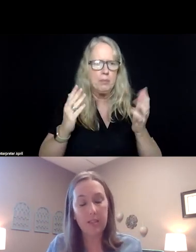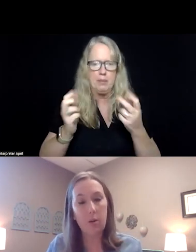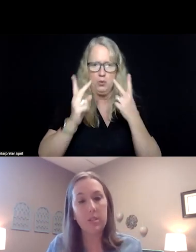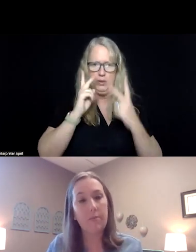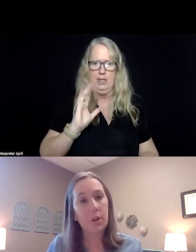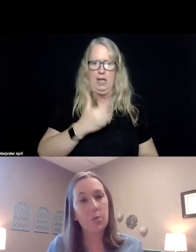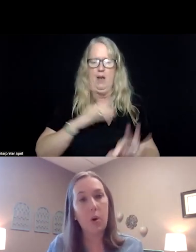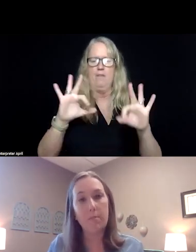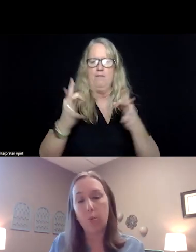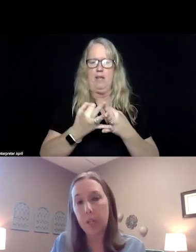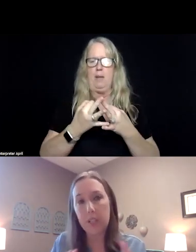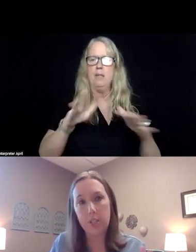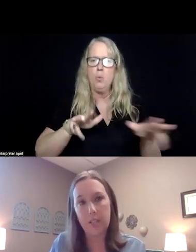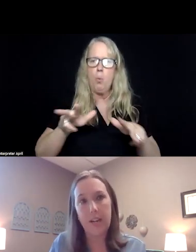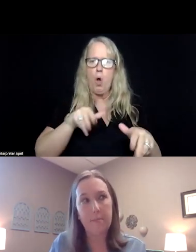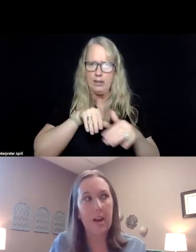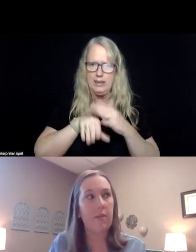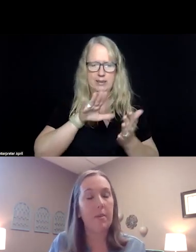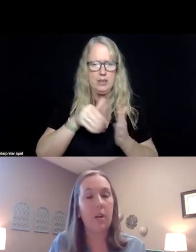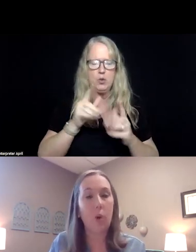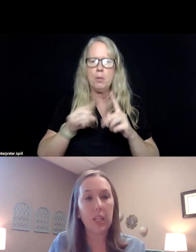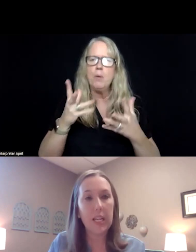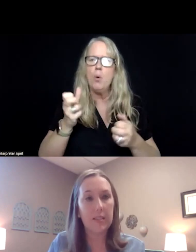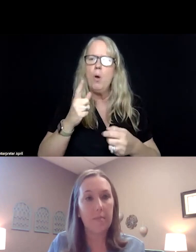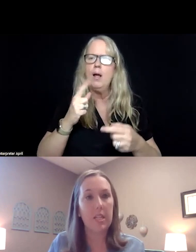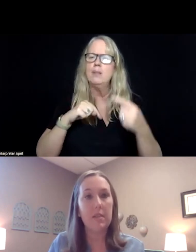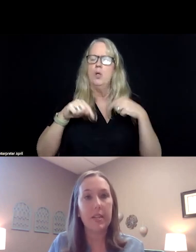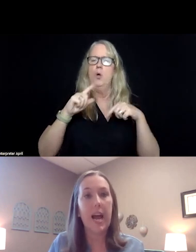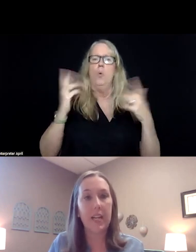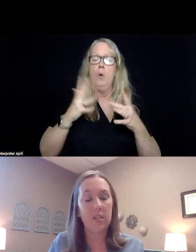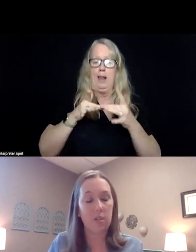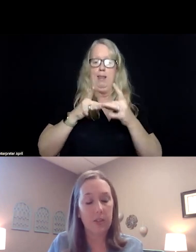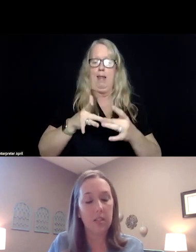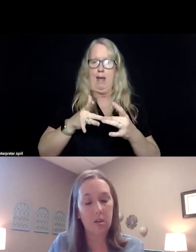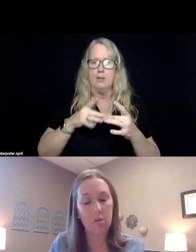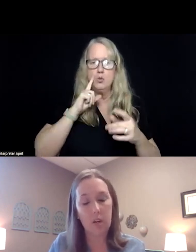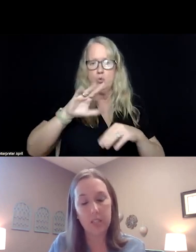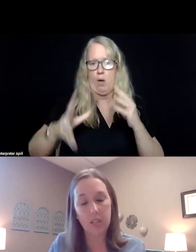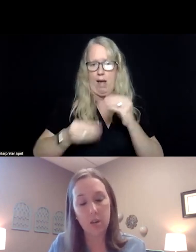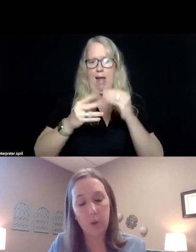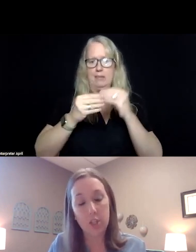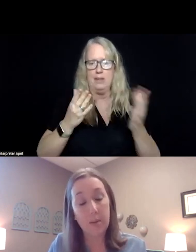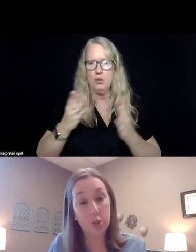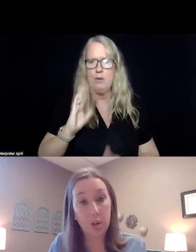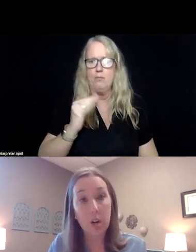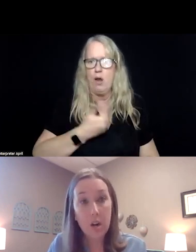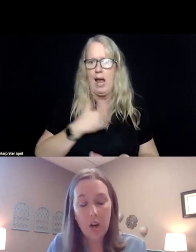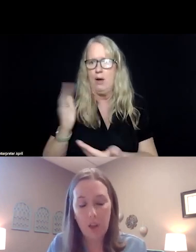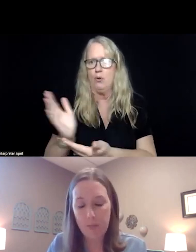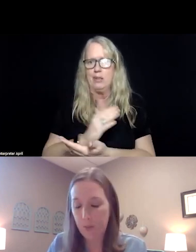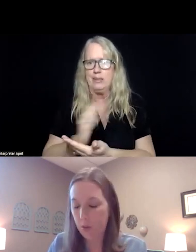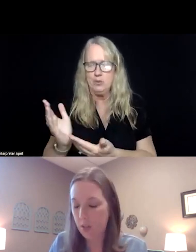CENTER WAS THE FIRST CENTER, BUT WHAT LED US ADDING ON SERVICES IS